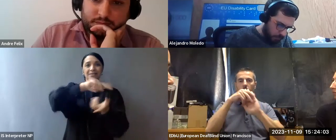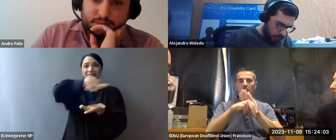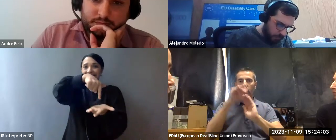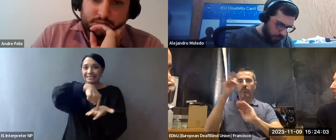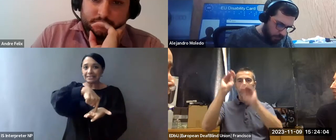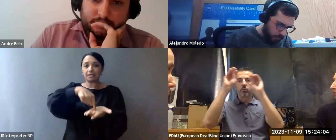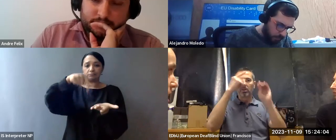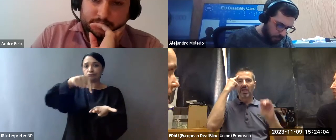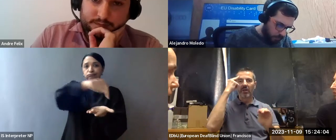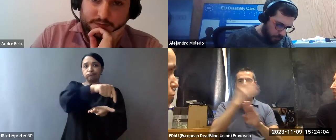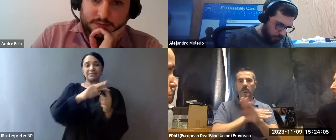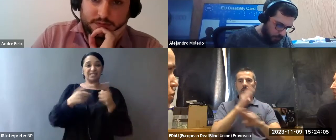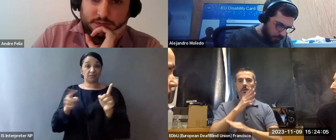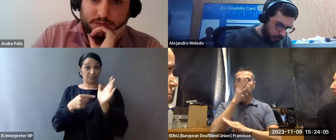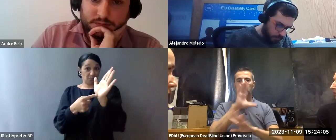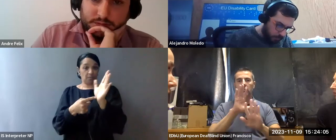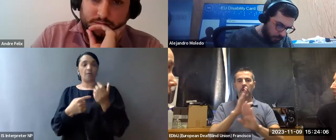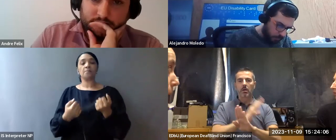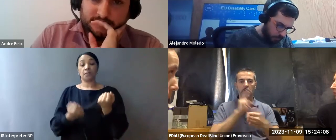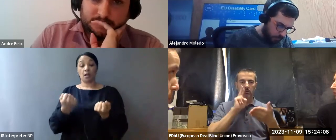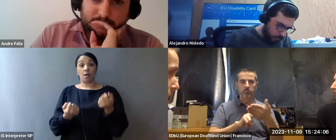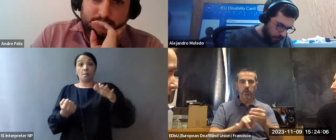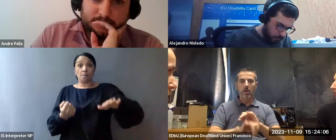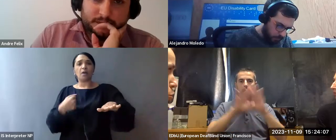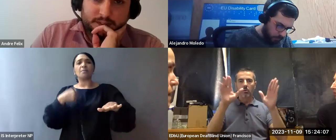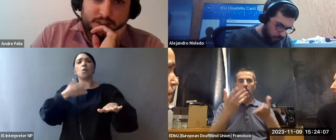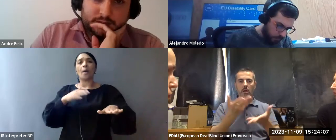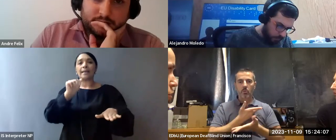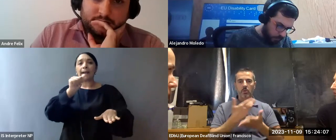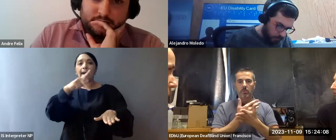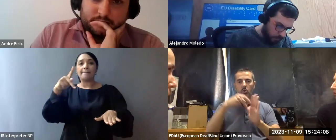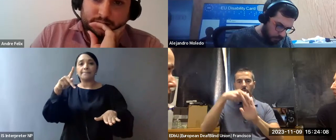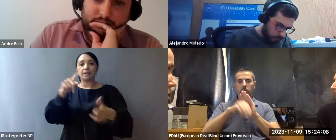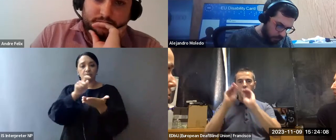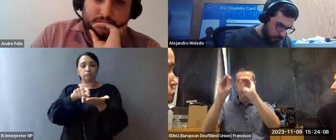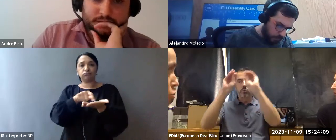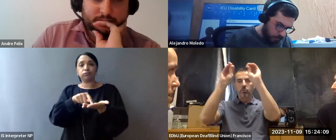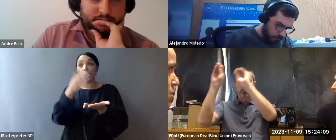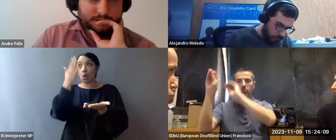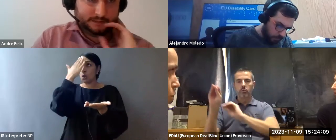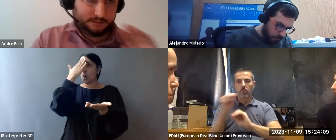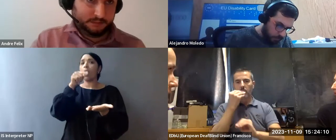For example, for parking, I would appreciate to have an app to inform me about the concrete rules